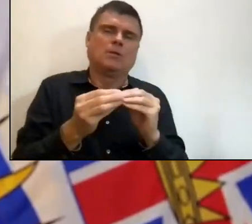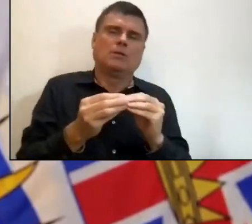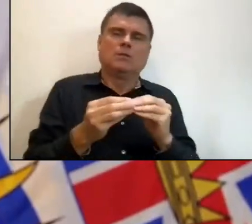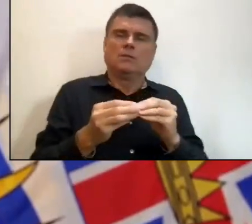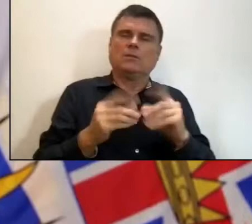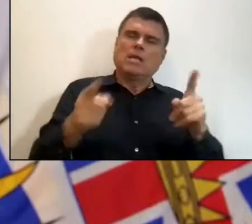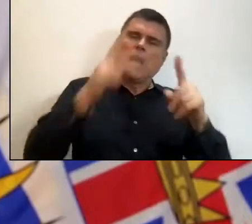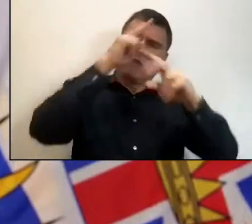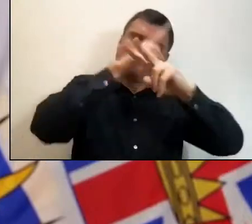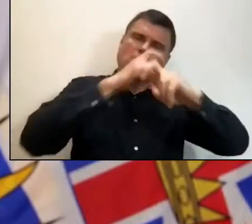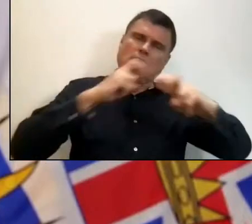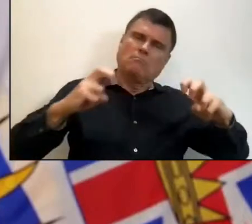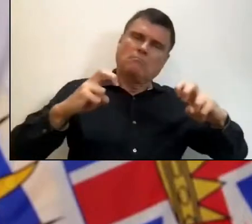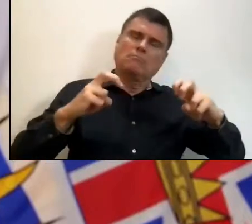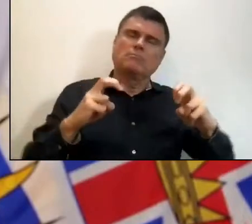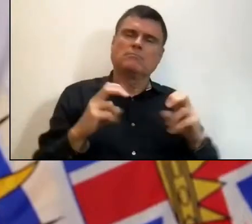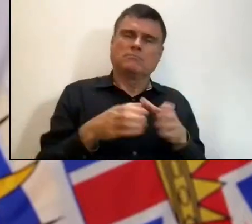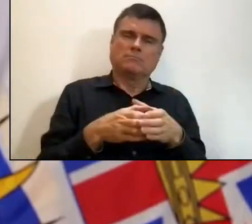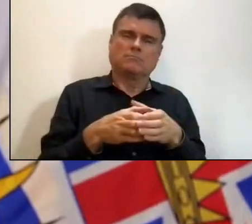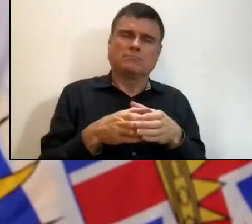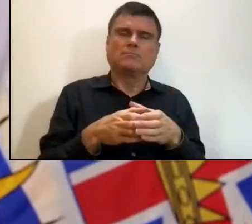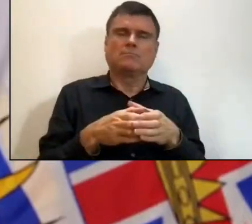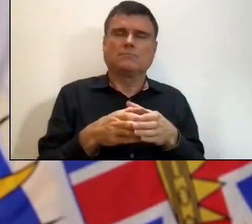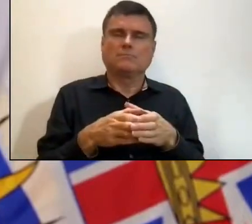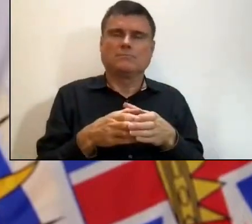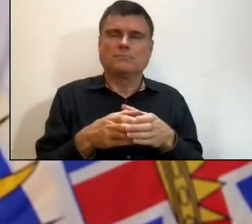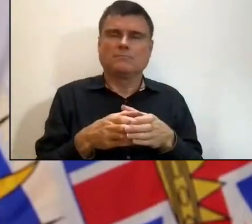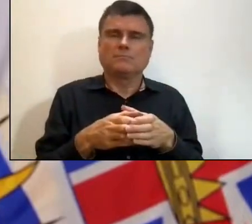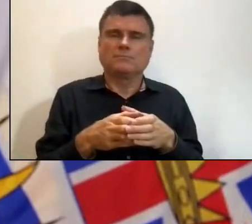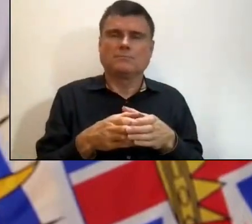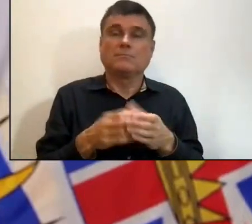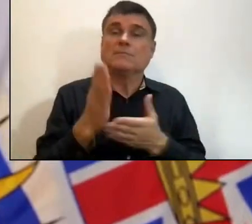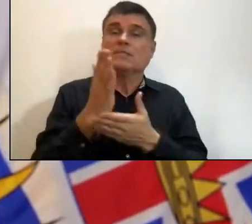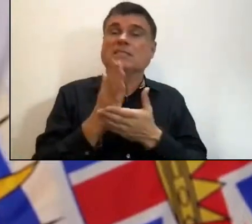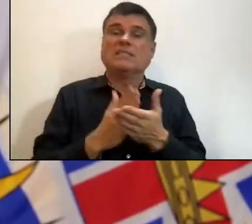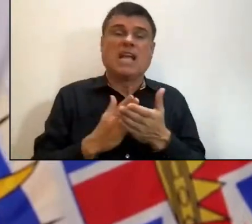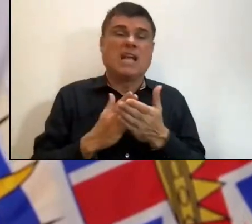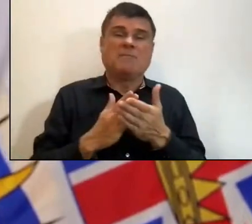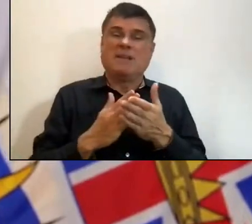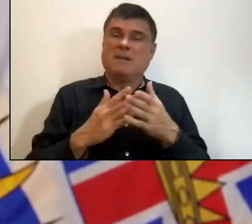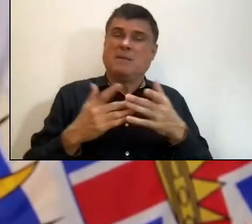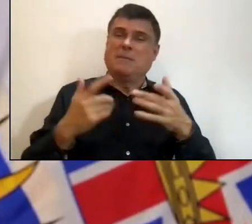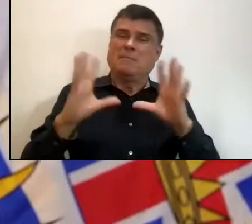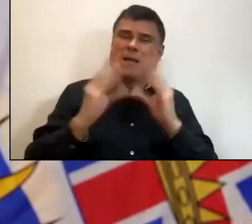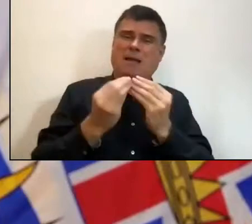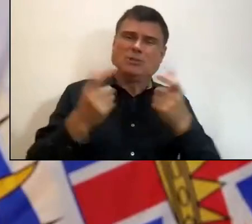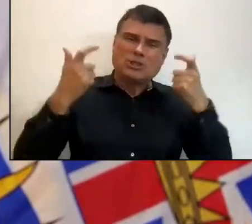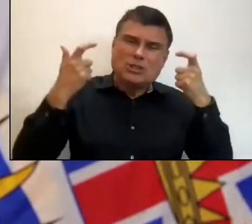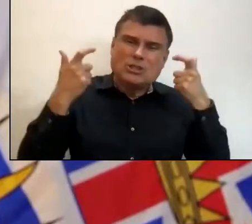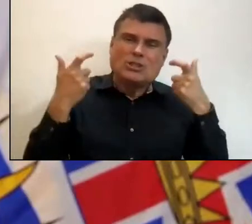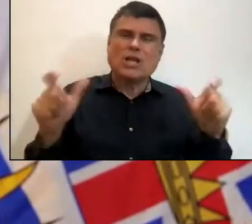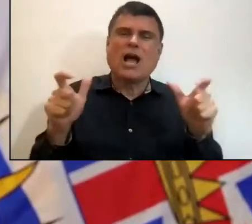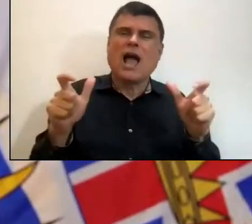I know that some very large families want to have one other household that they have close